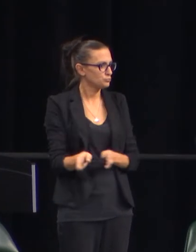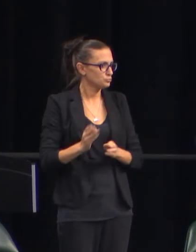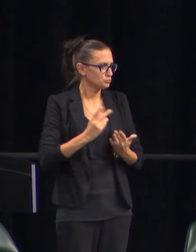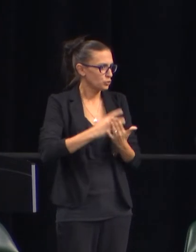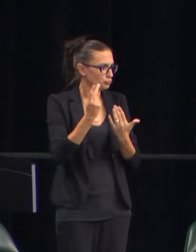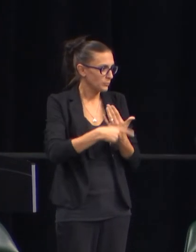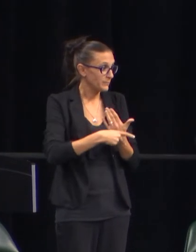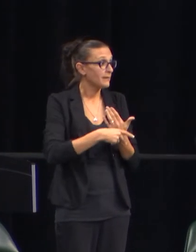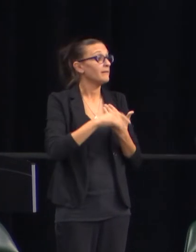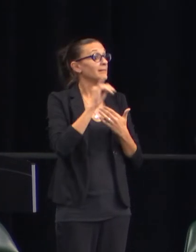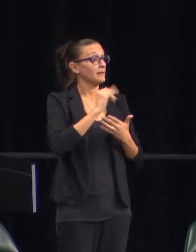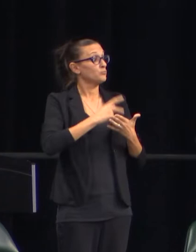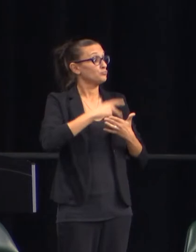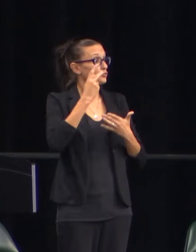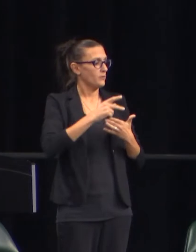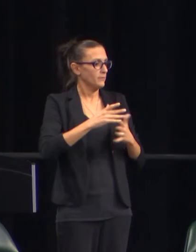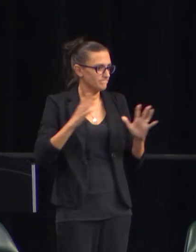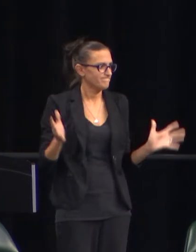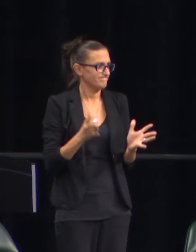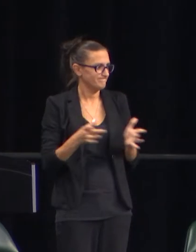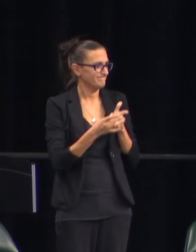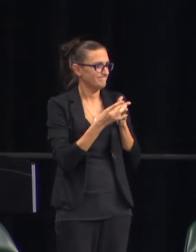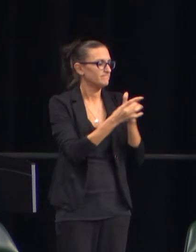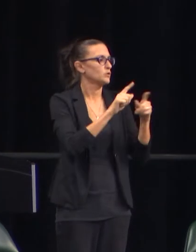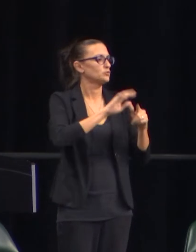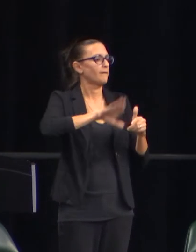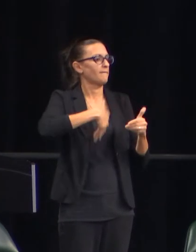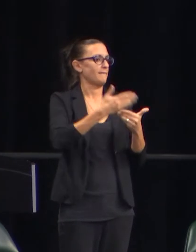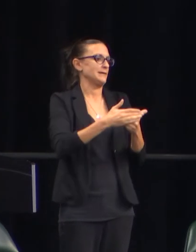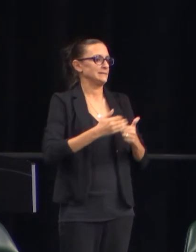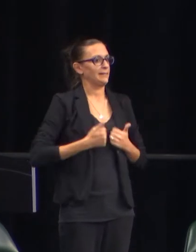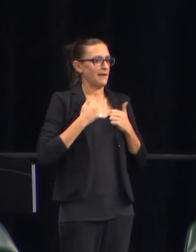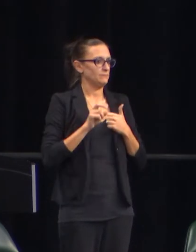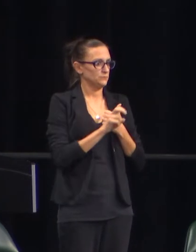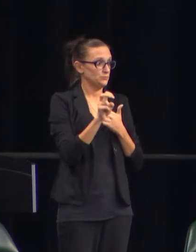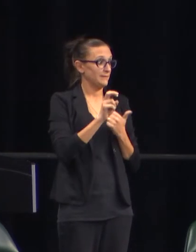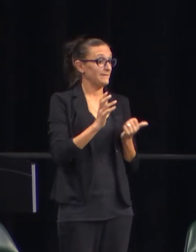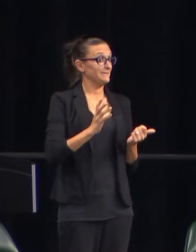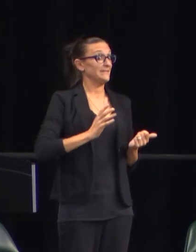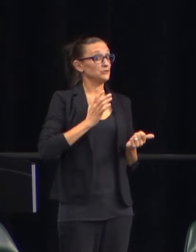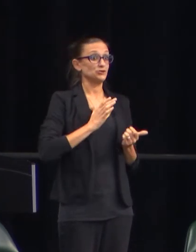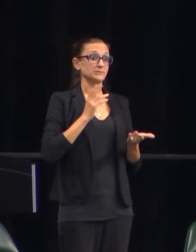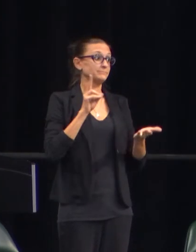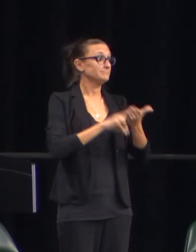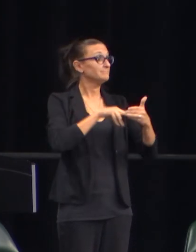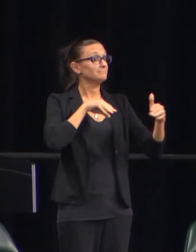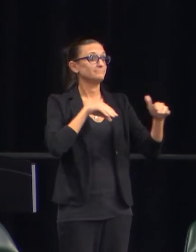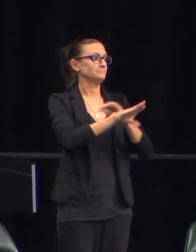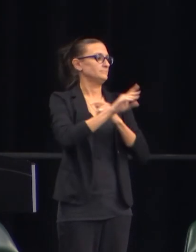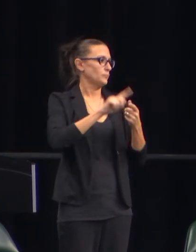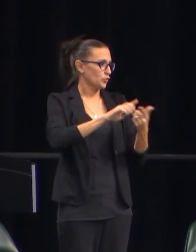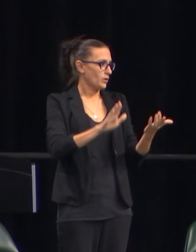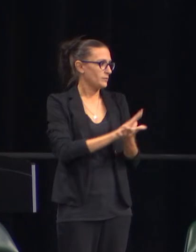This program geared her toward her next life adventure: officially enrolling in college.